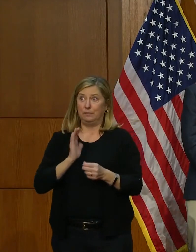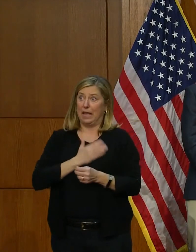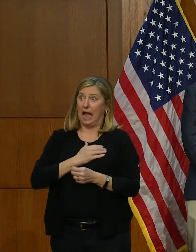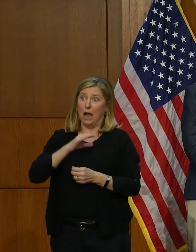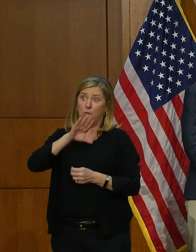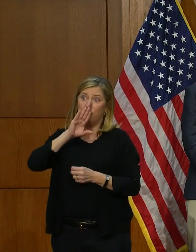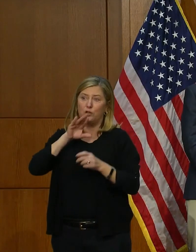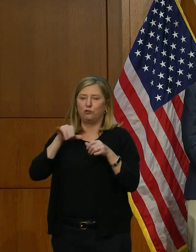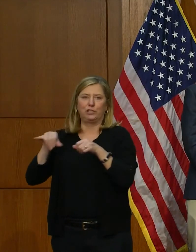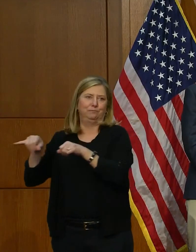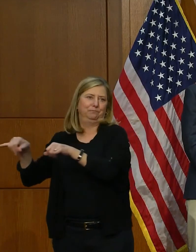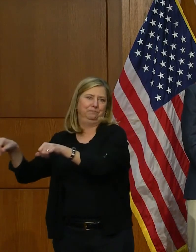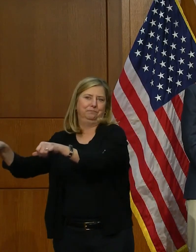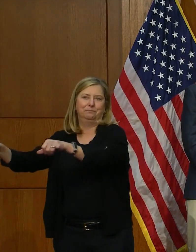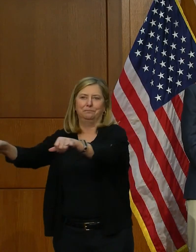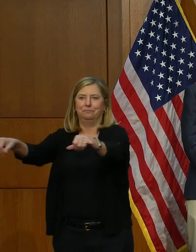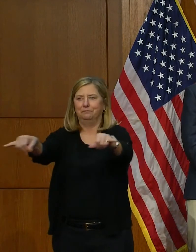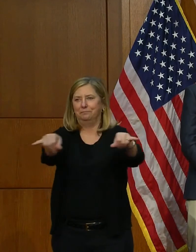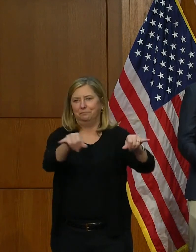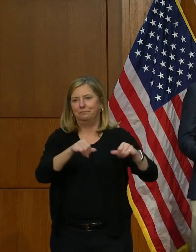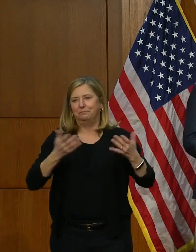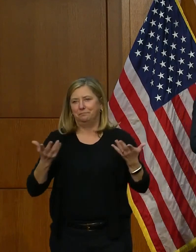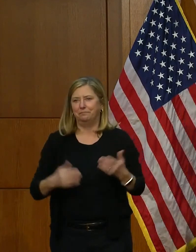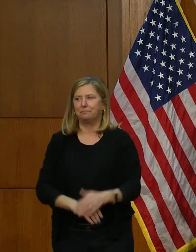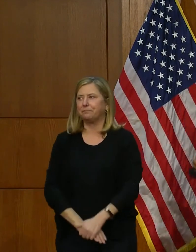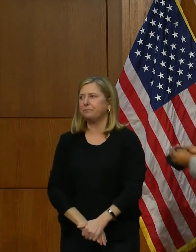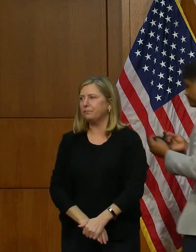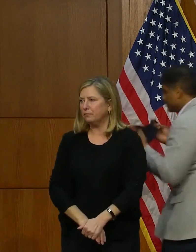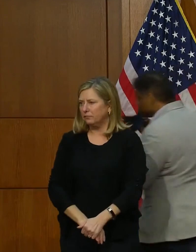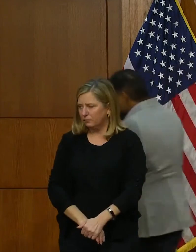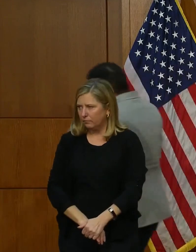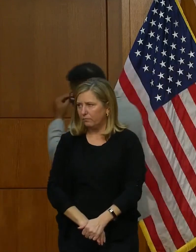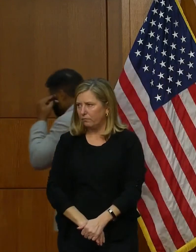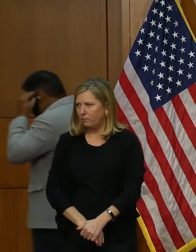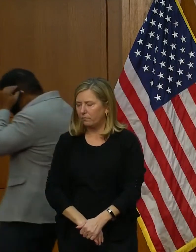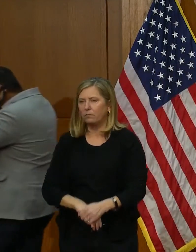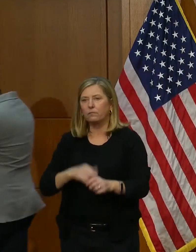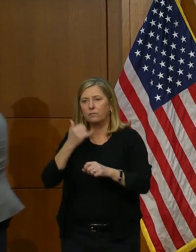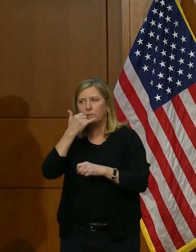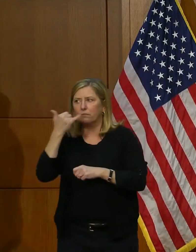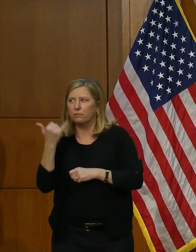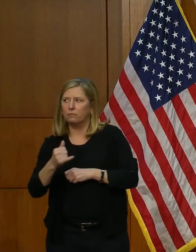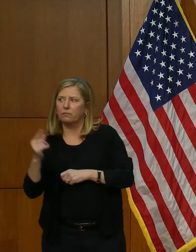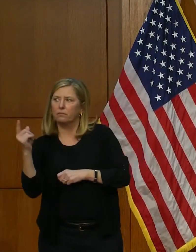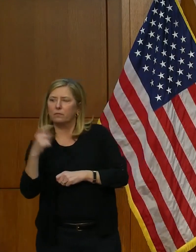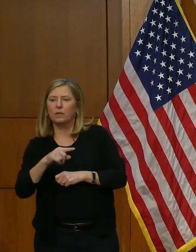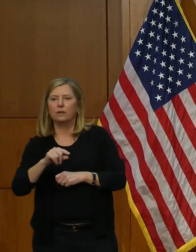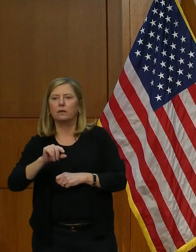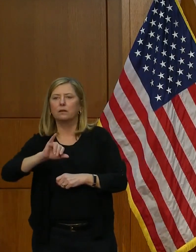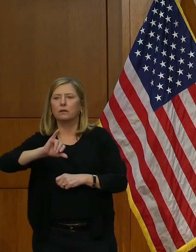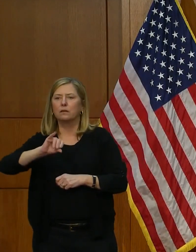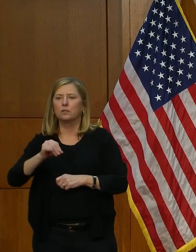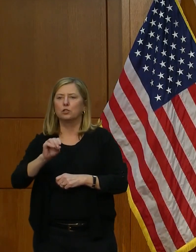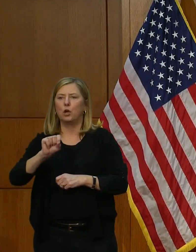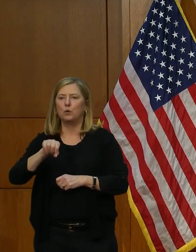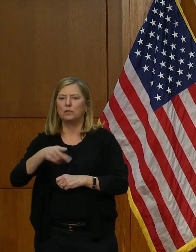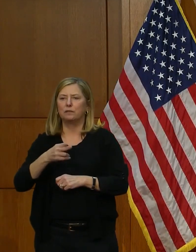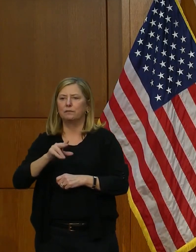WE'VE DEVELOPED WITH PARAMOUNT, SO I THINK THIS IS A REALLY CONSISTENT ISSUE THAT MANY OF OUR COLLEAGUES ACROSS THE